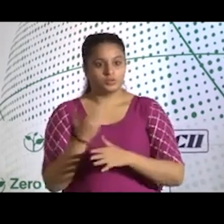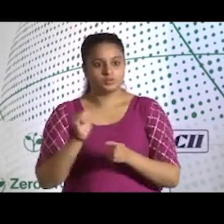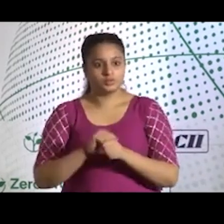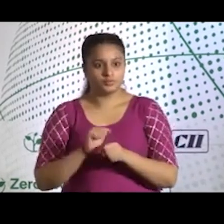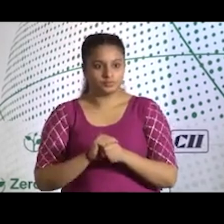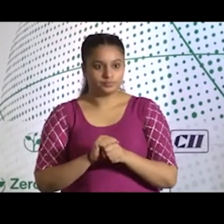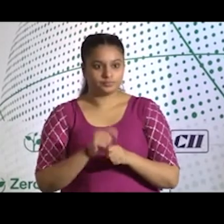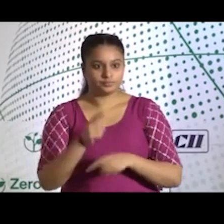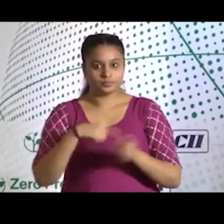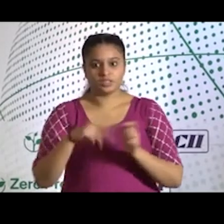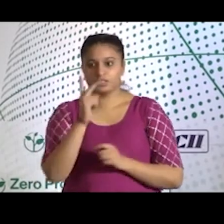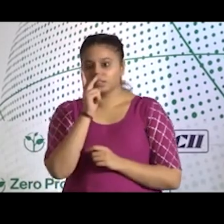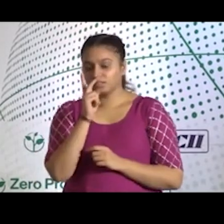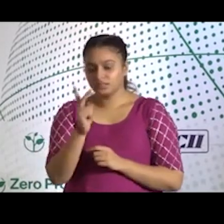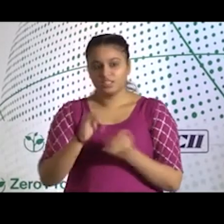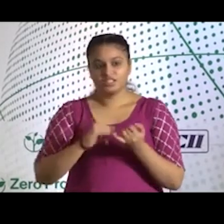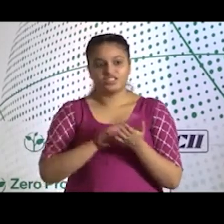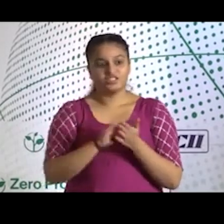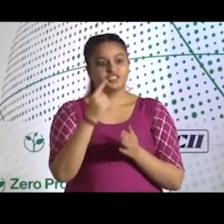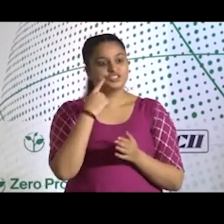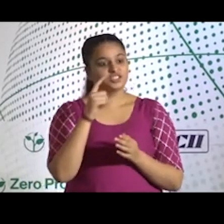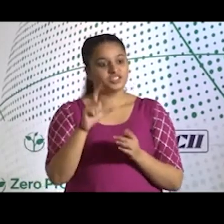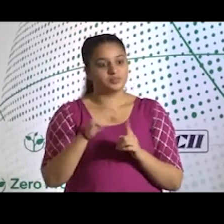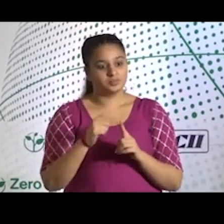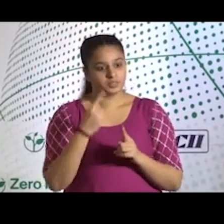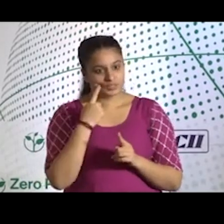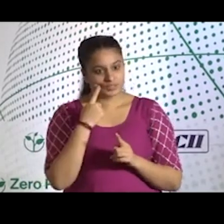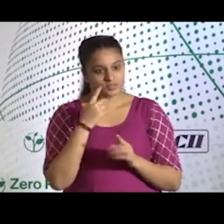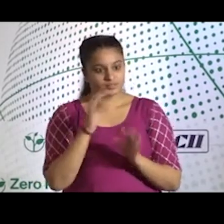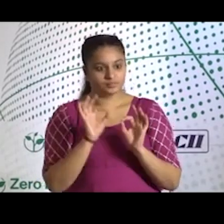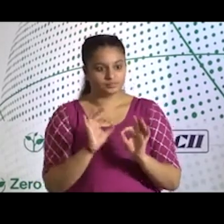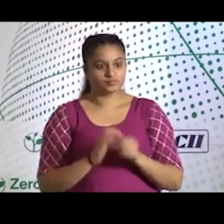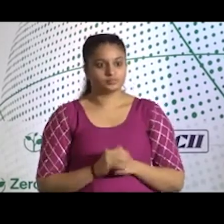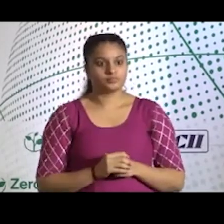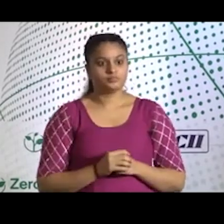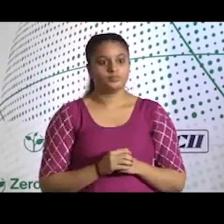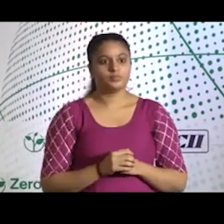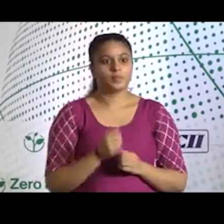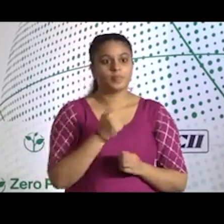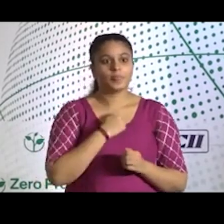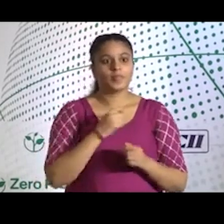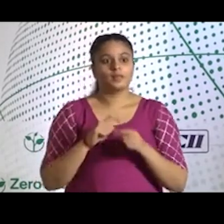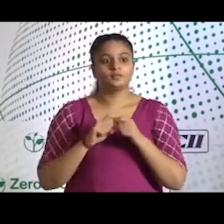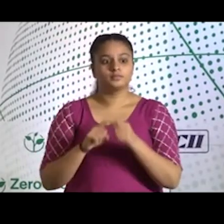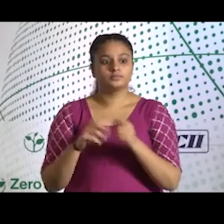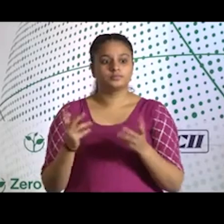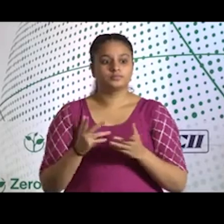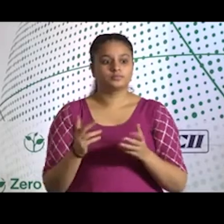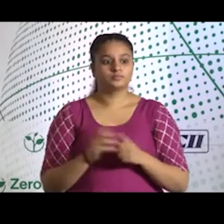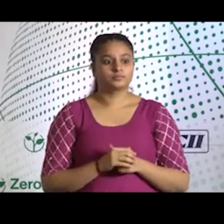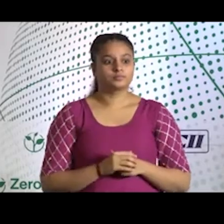And she'll be up there in the panel all French of the sector. And my question is not really a question, but I just want to take off